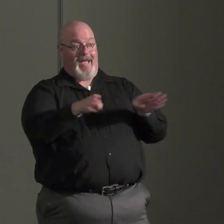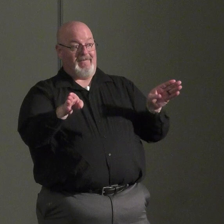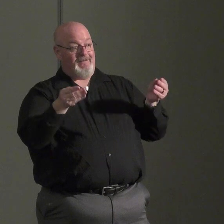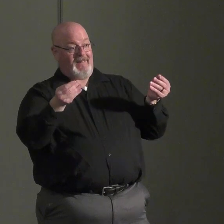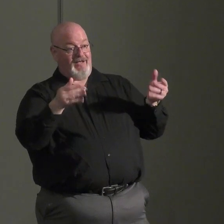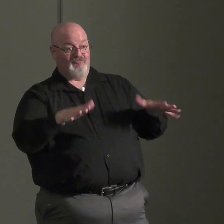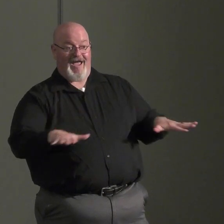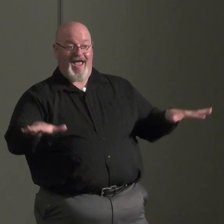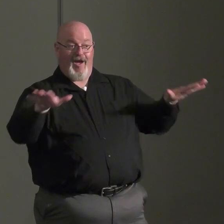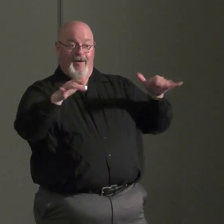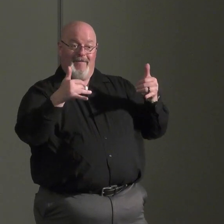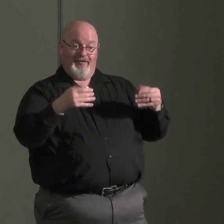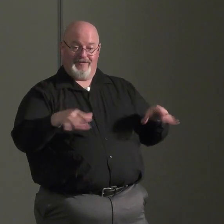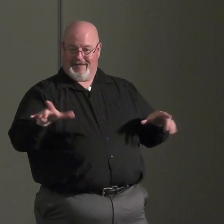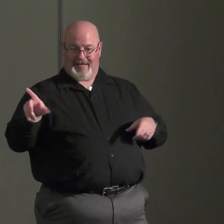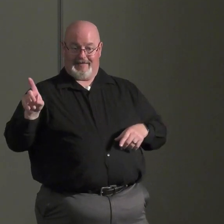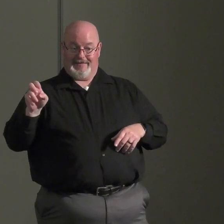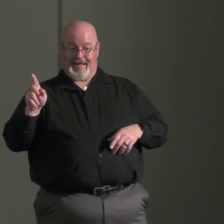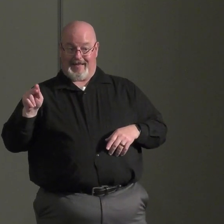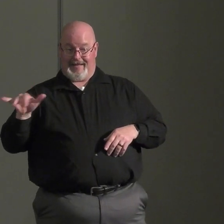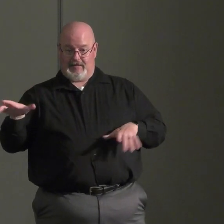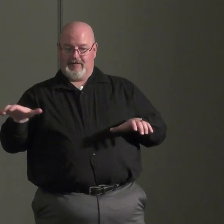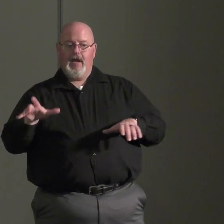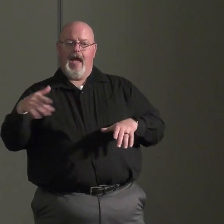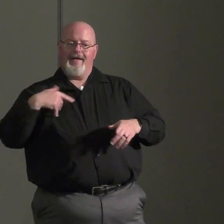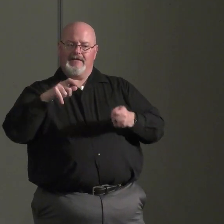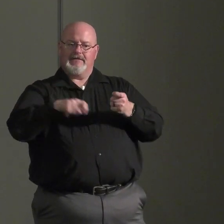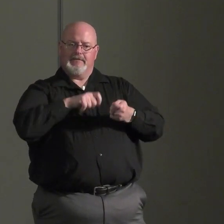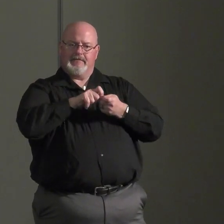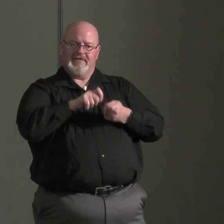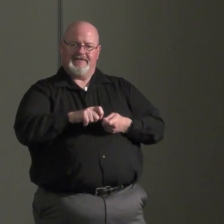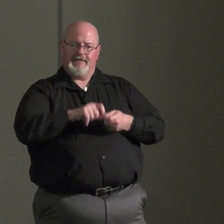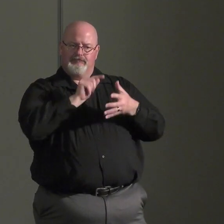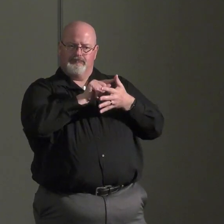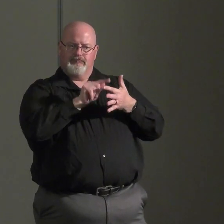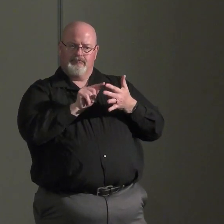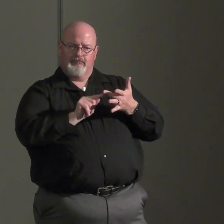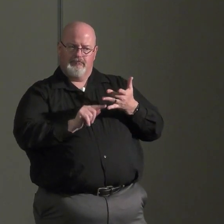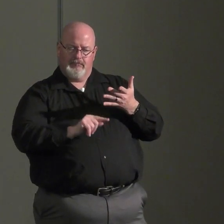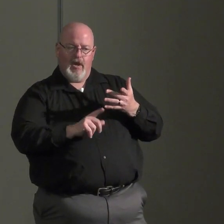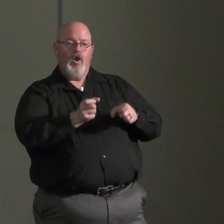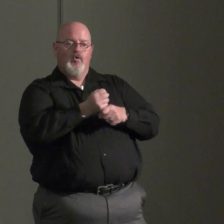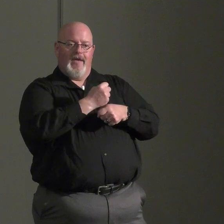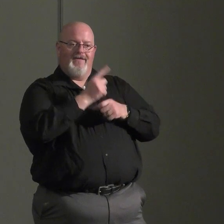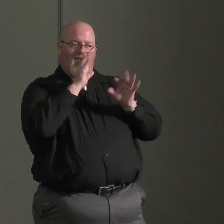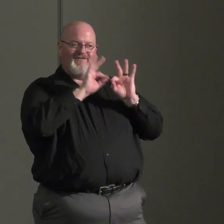I think unlike what Delaney does, she has specific items that are created for a family member like